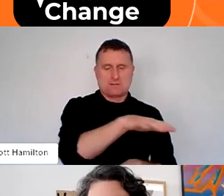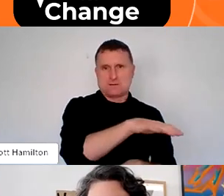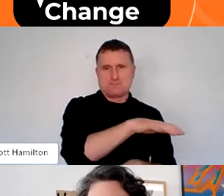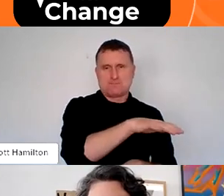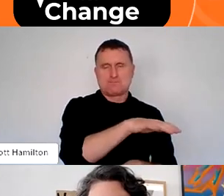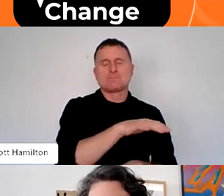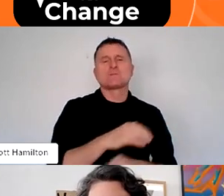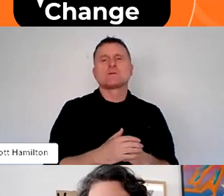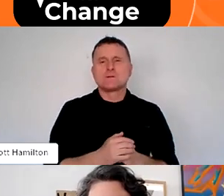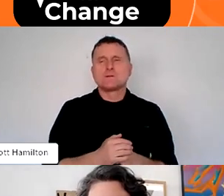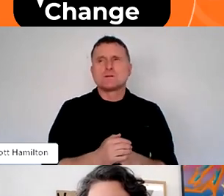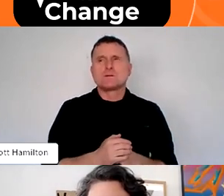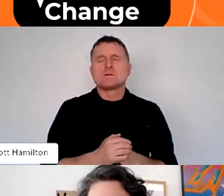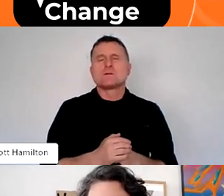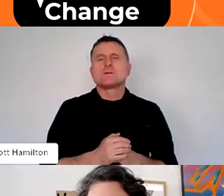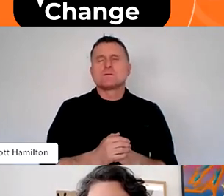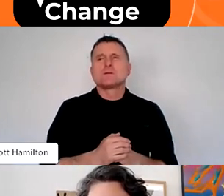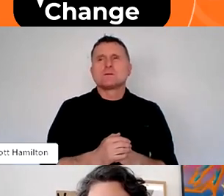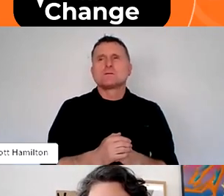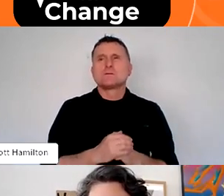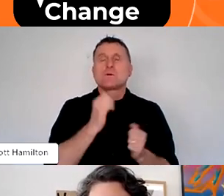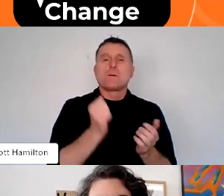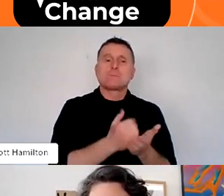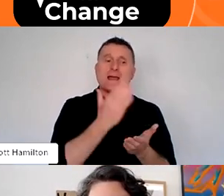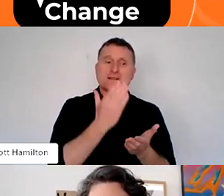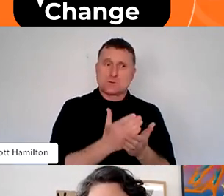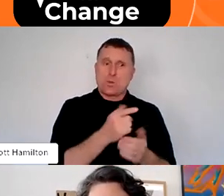can access education in their reo and that is not sacrificed, and